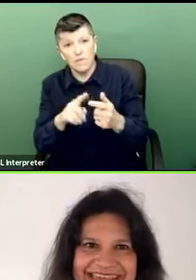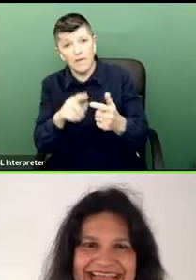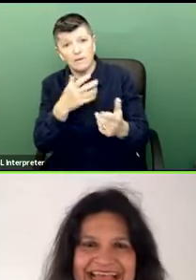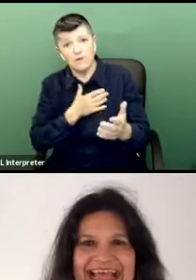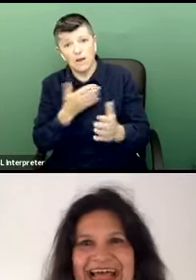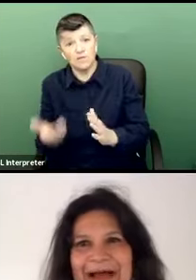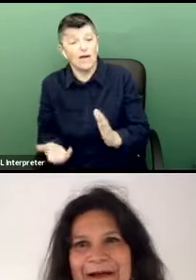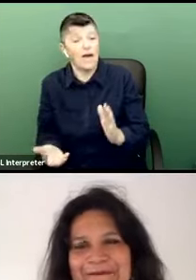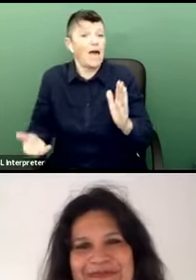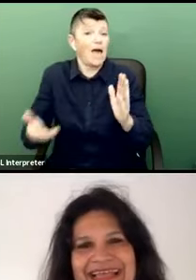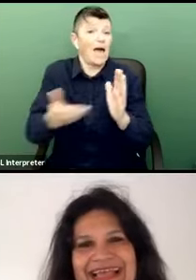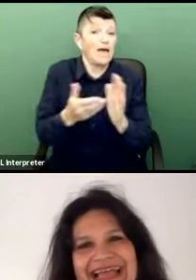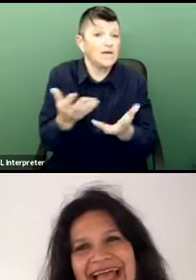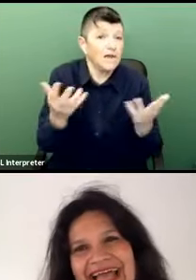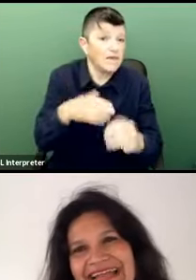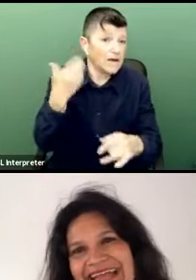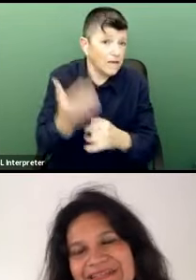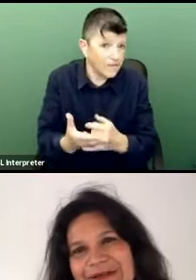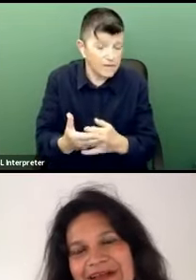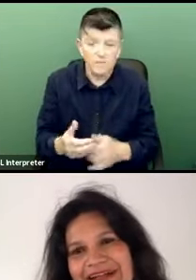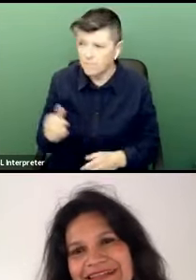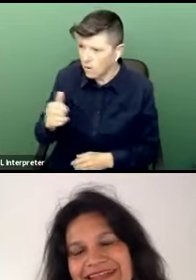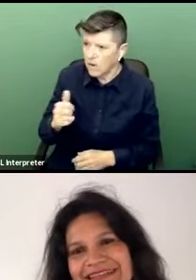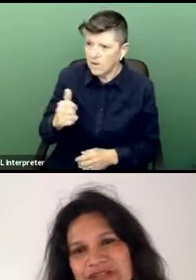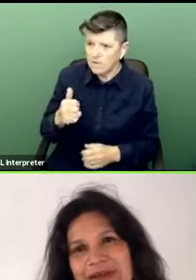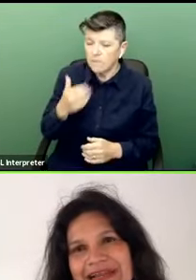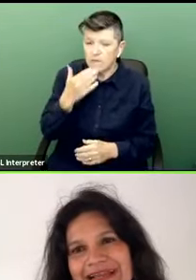present regime you found a much greater much